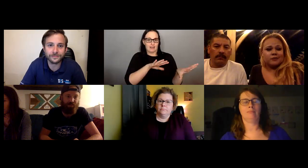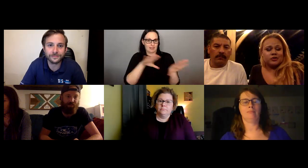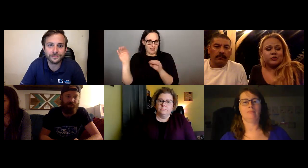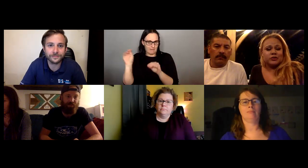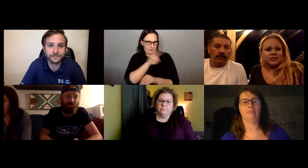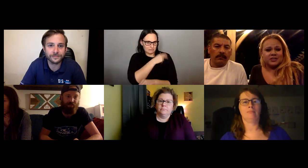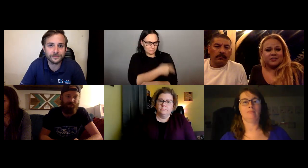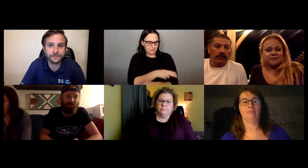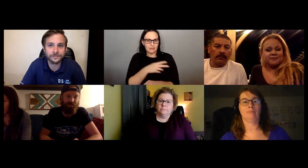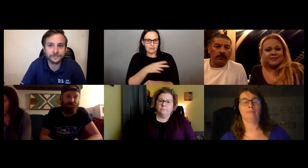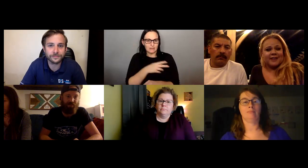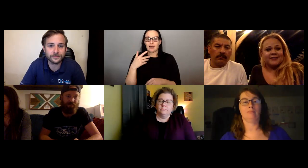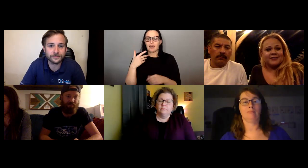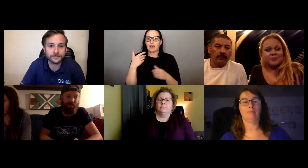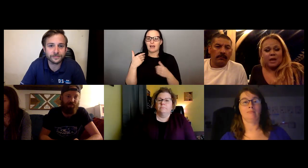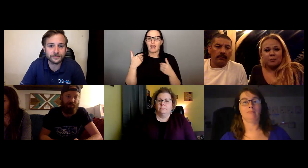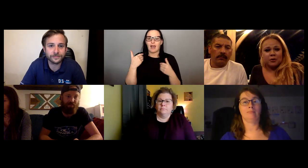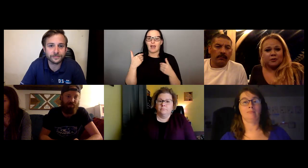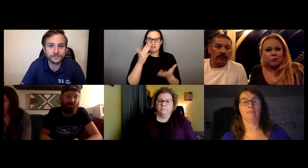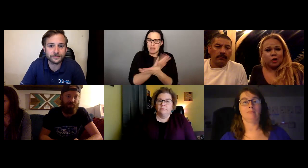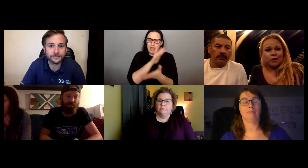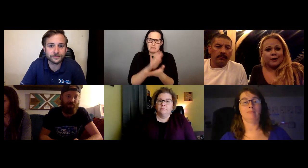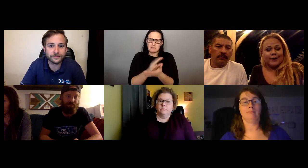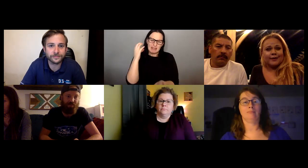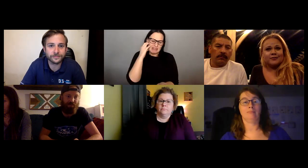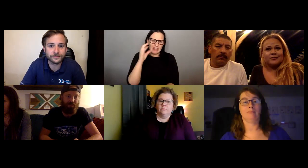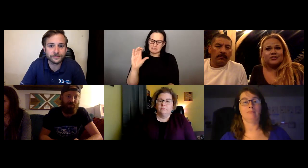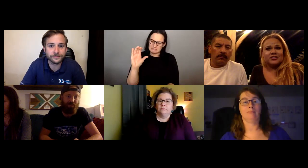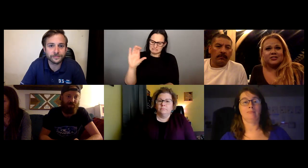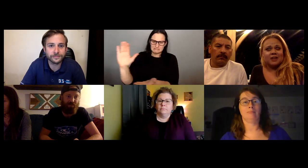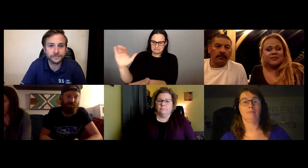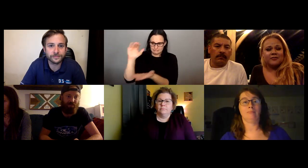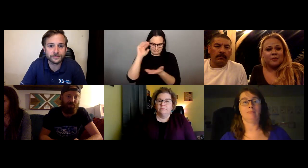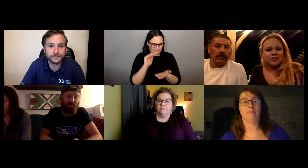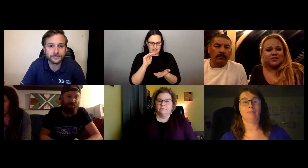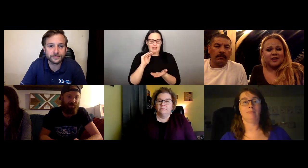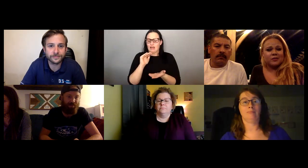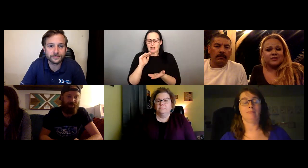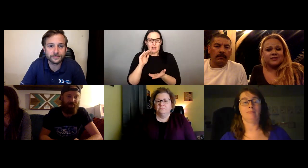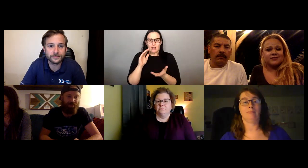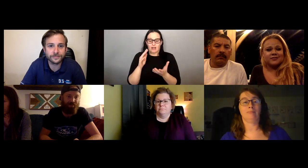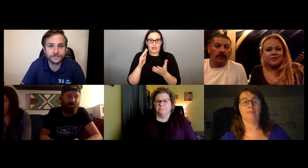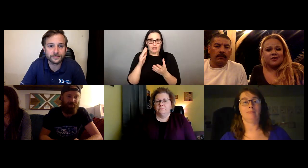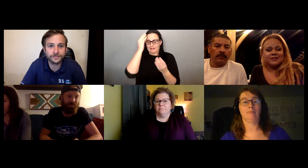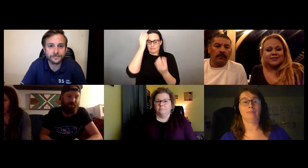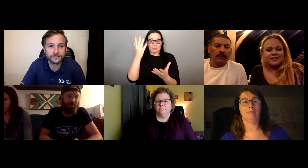two inches of stacks of paper work and just a lot of information that was